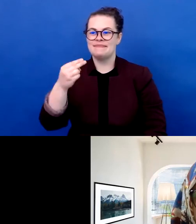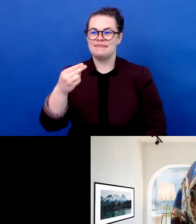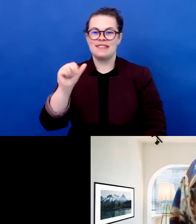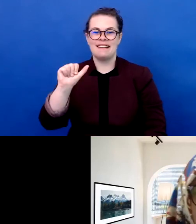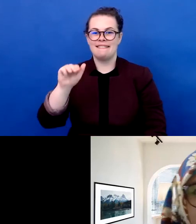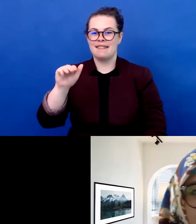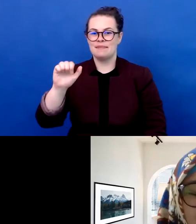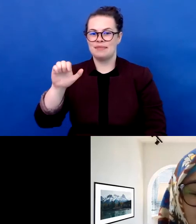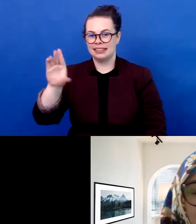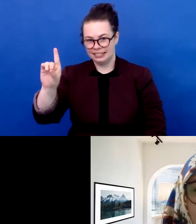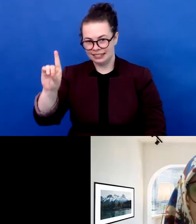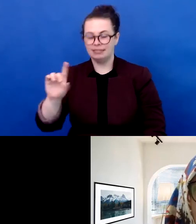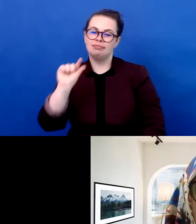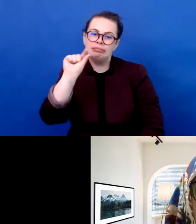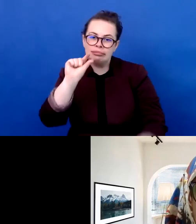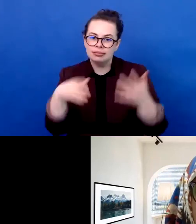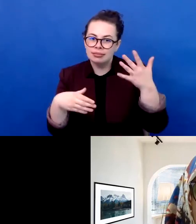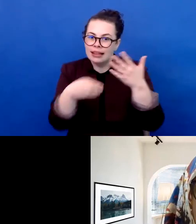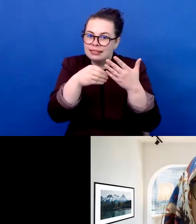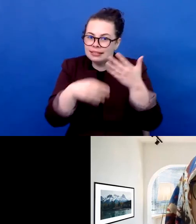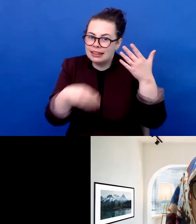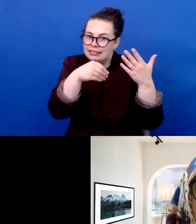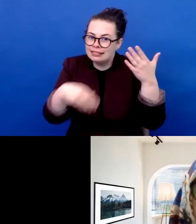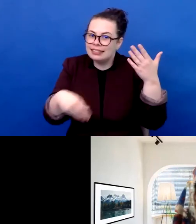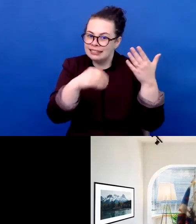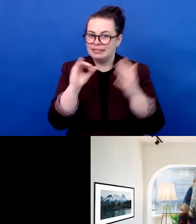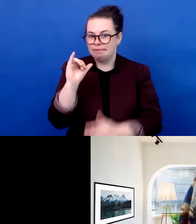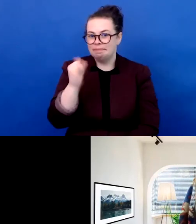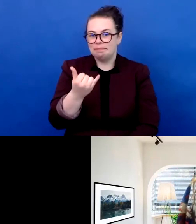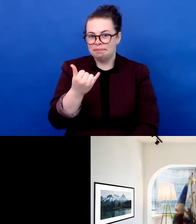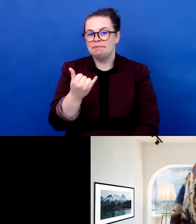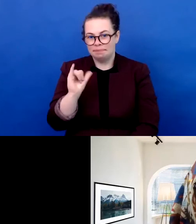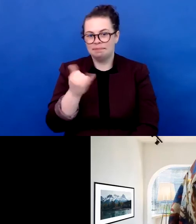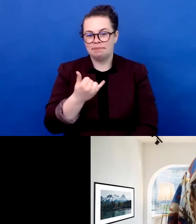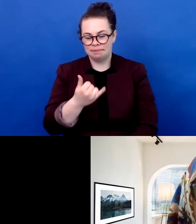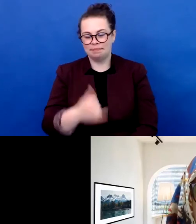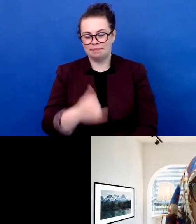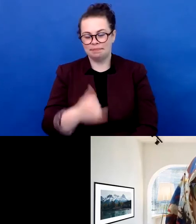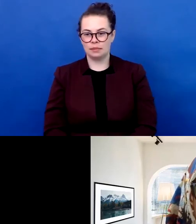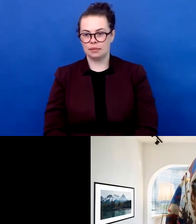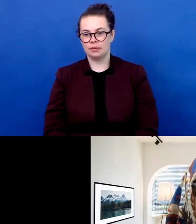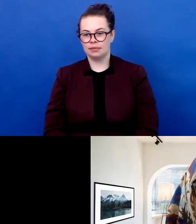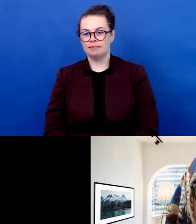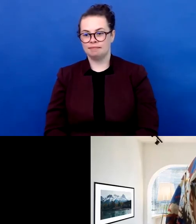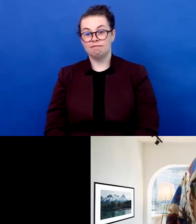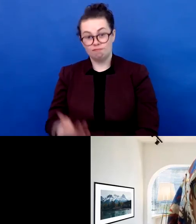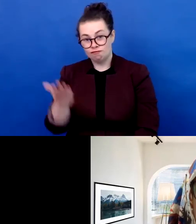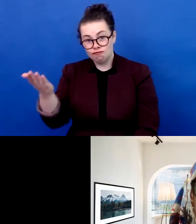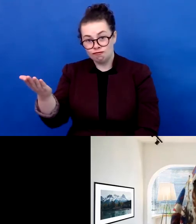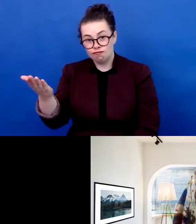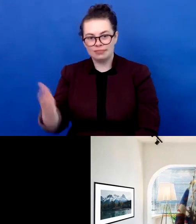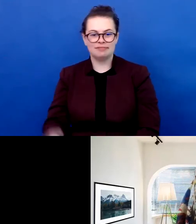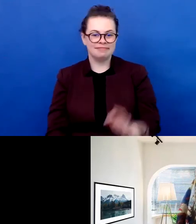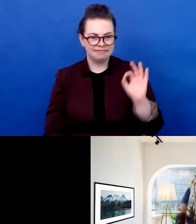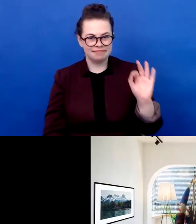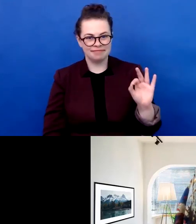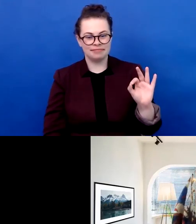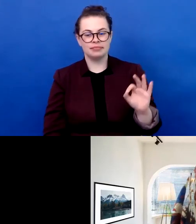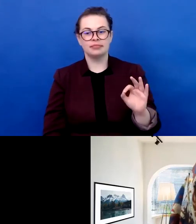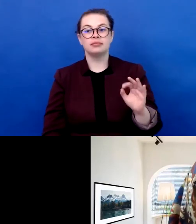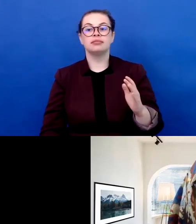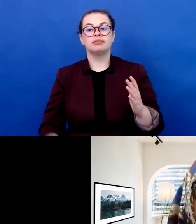add some additional answer or comments uh yes please thanks yes uh it's very important that the